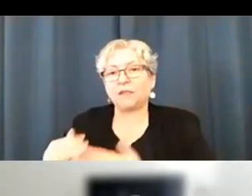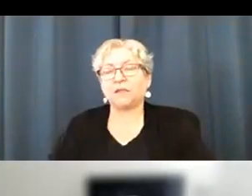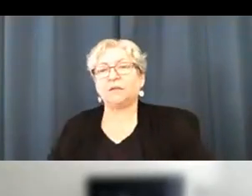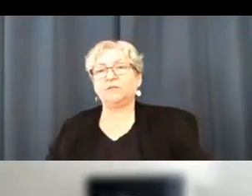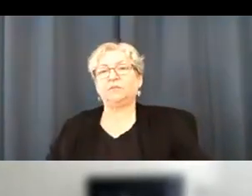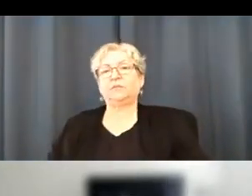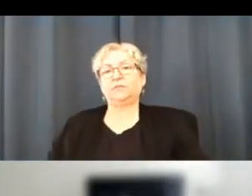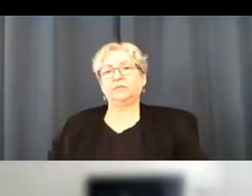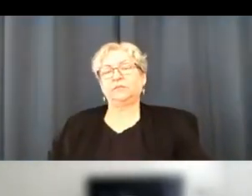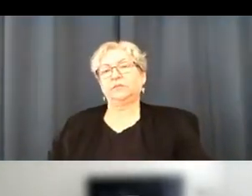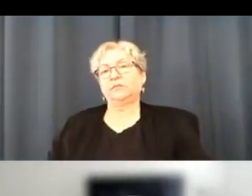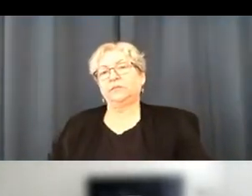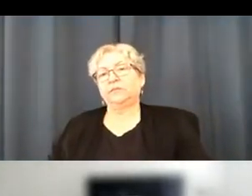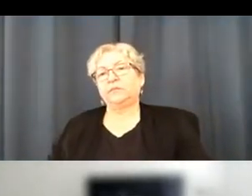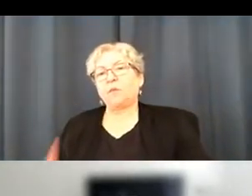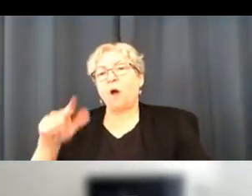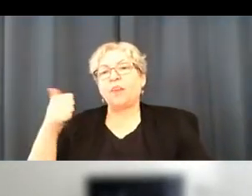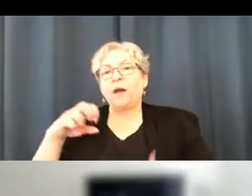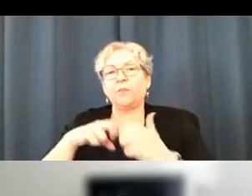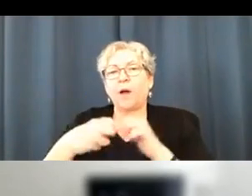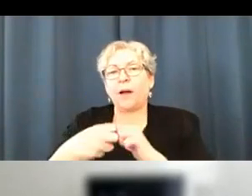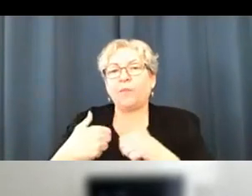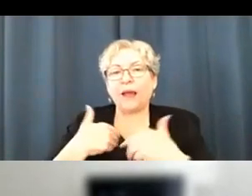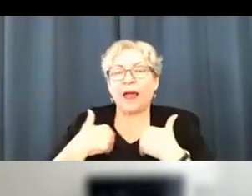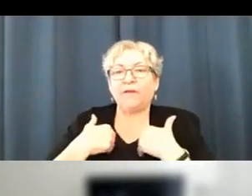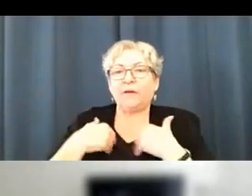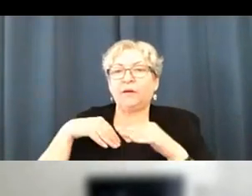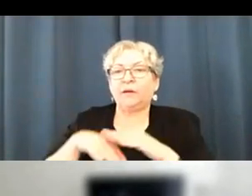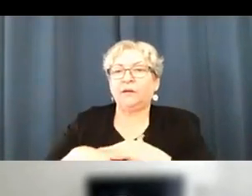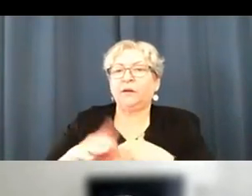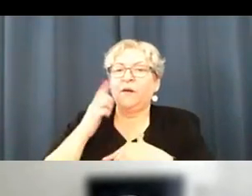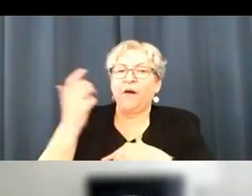But one of the other issues that we usually have is when you go into a mobile version of the menu